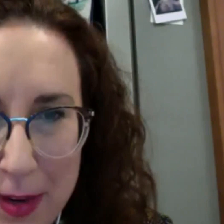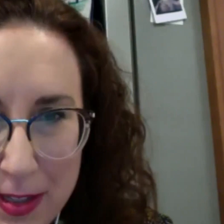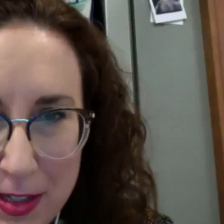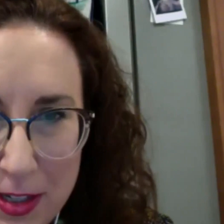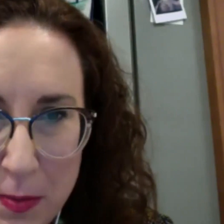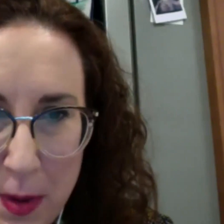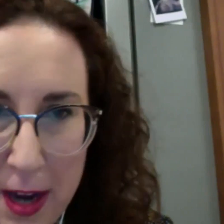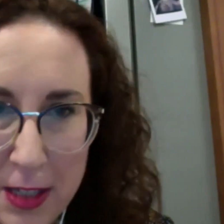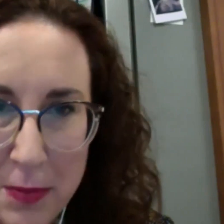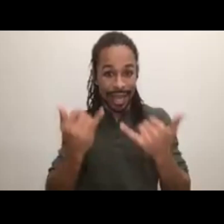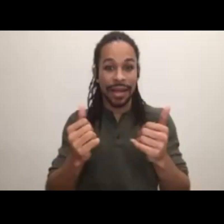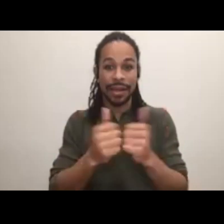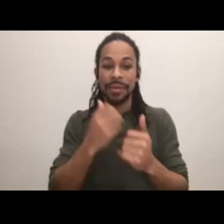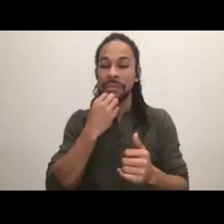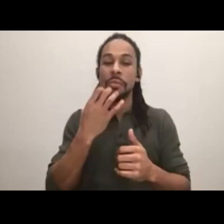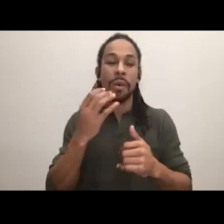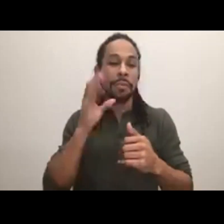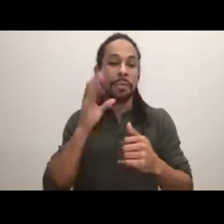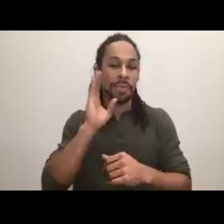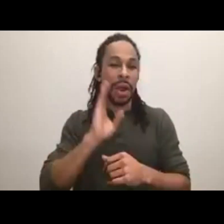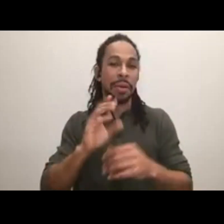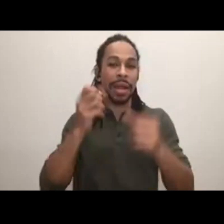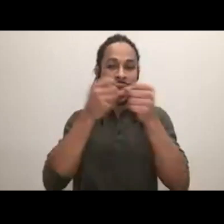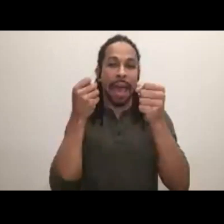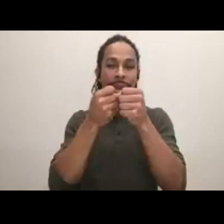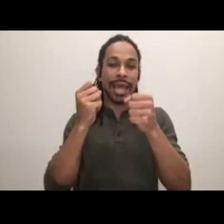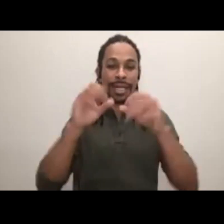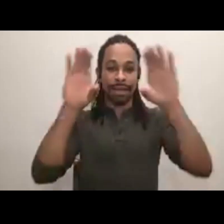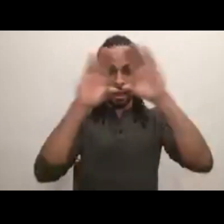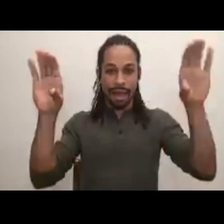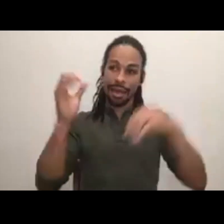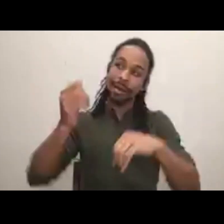warm brown cabinets just behind me.Thank you for